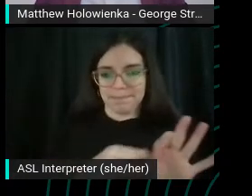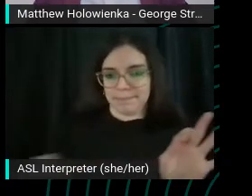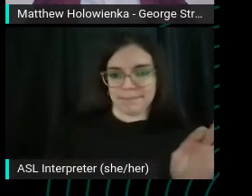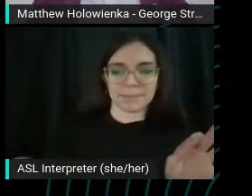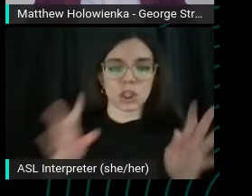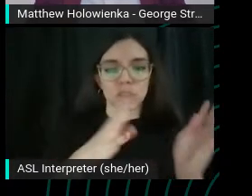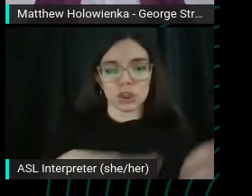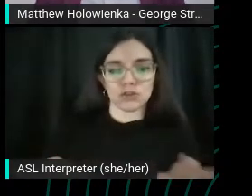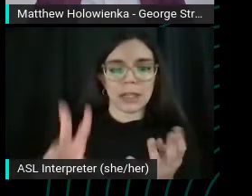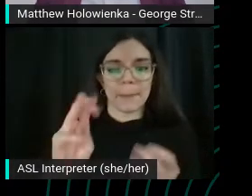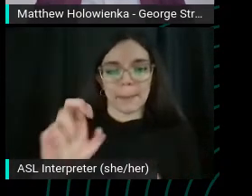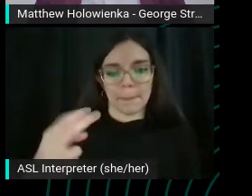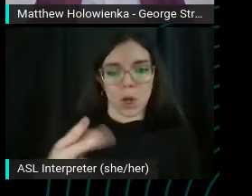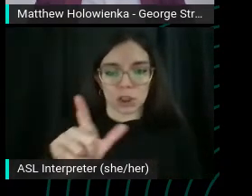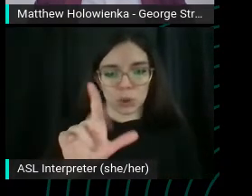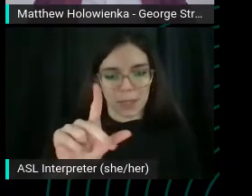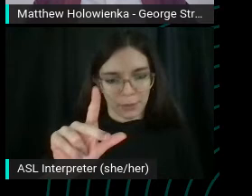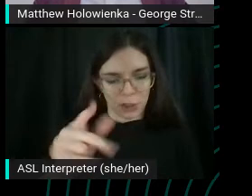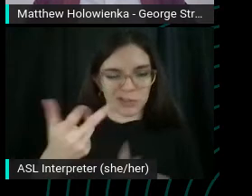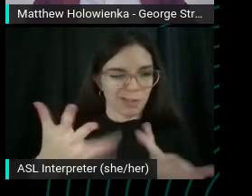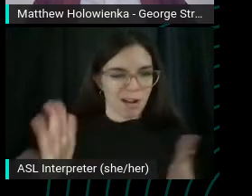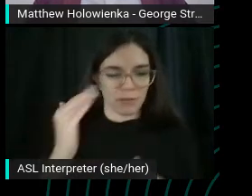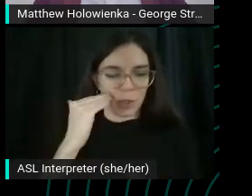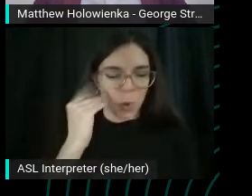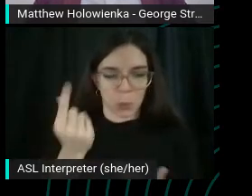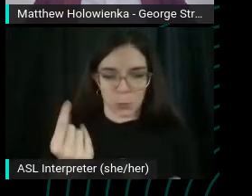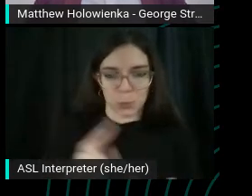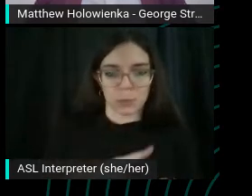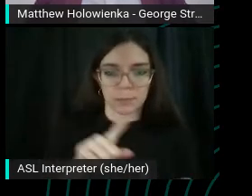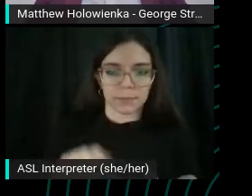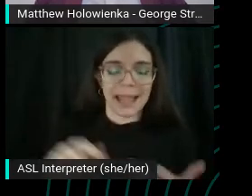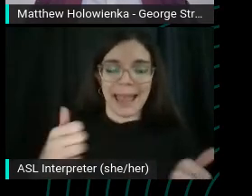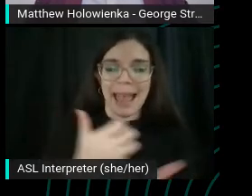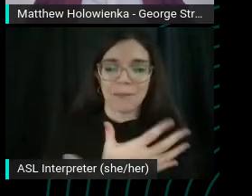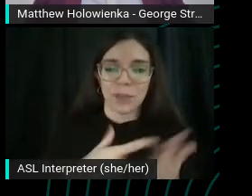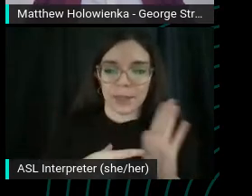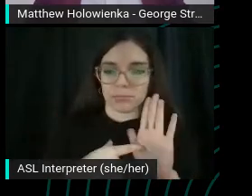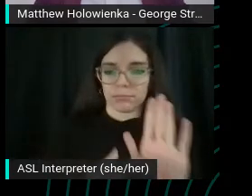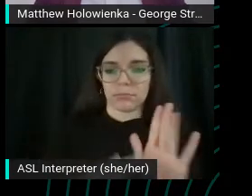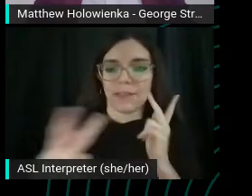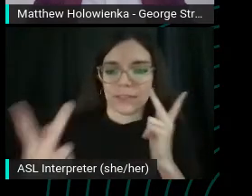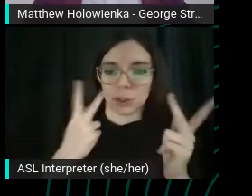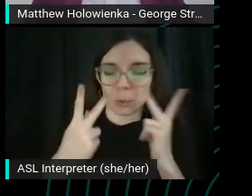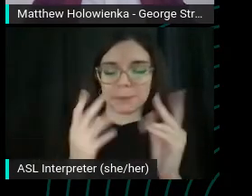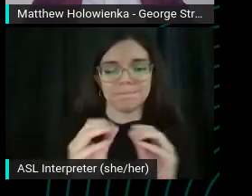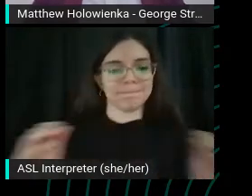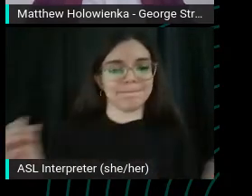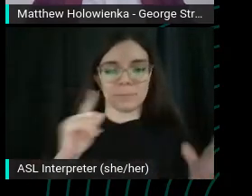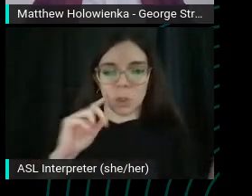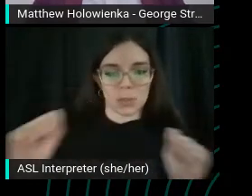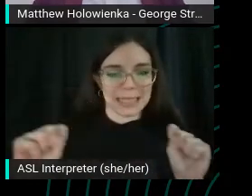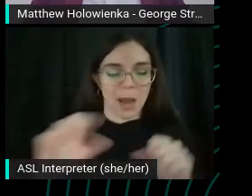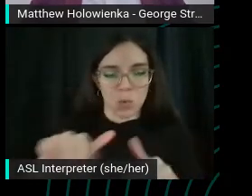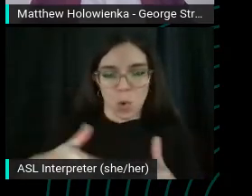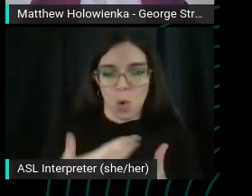so you know exactly what I want you to do. And finally, everything is conveyed visually. There is no sound in this video. It's done completely through graphics.